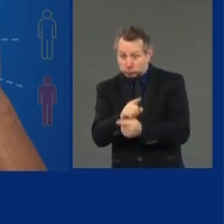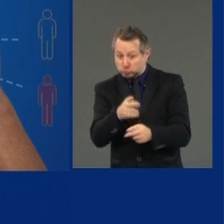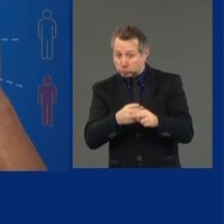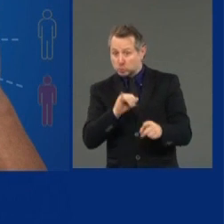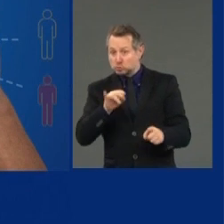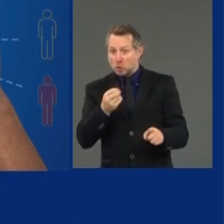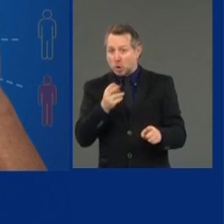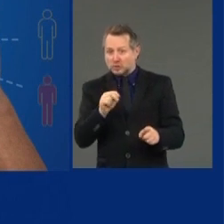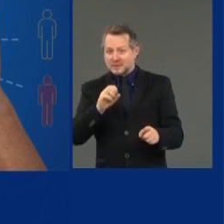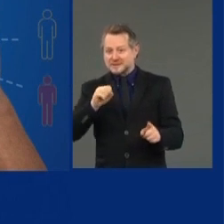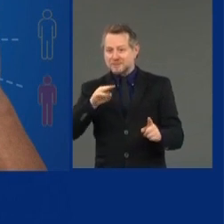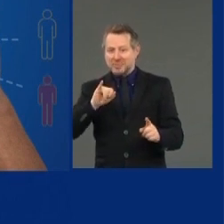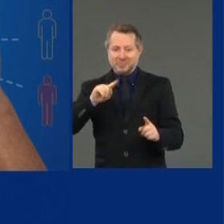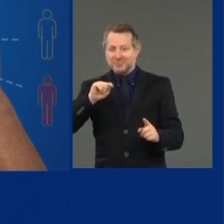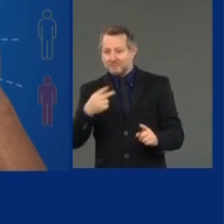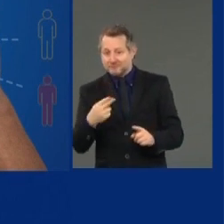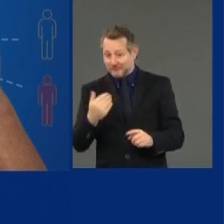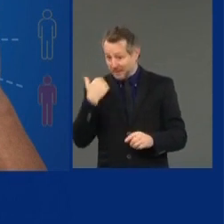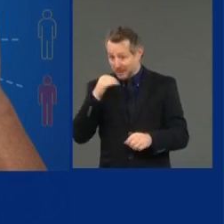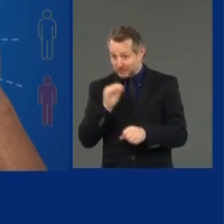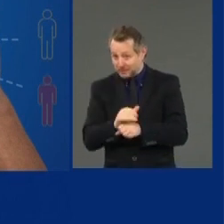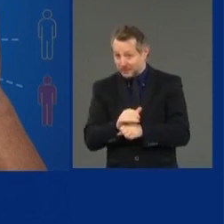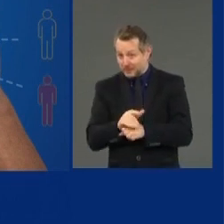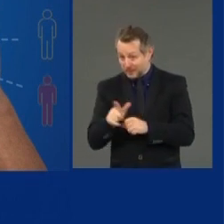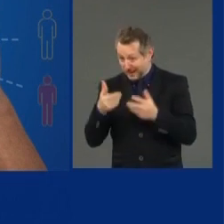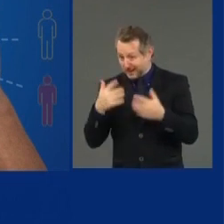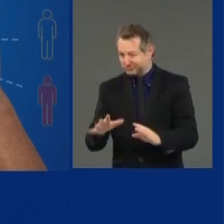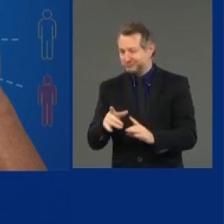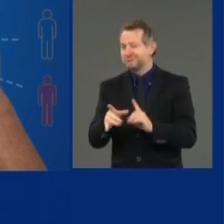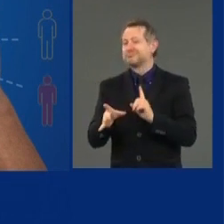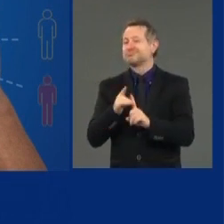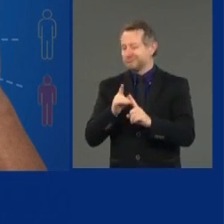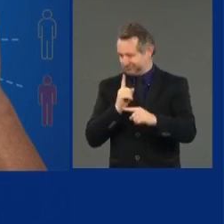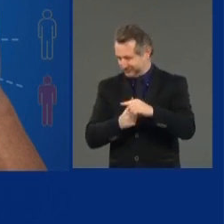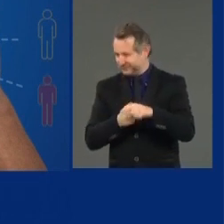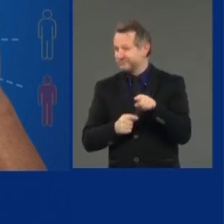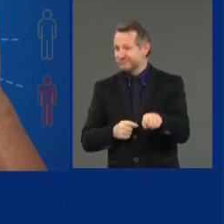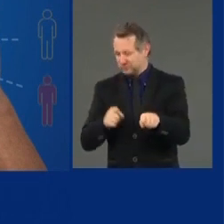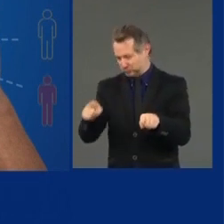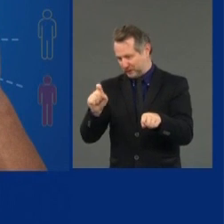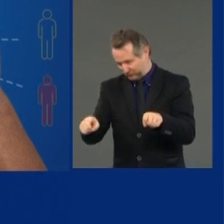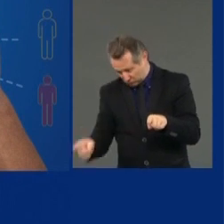TRACING INFORMATION SAYING YOU WERE WITH JOHN SMITH LAST NIGHT,